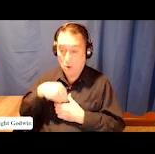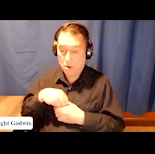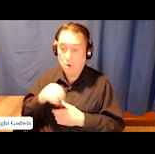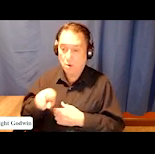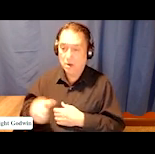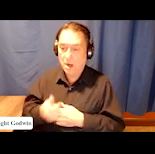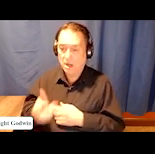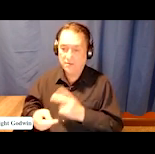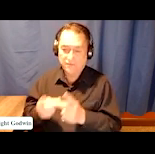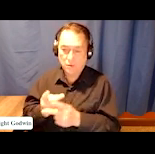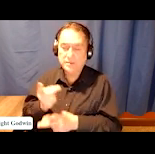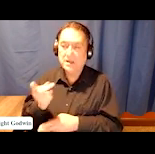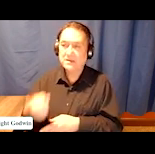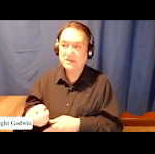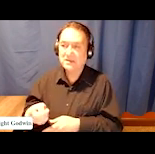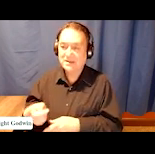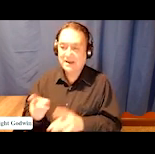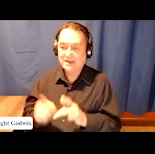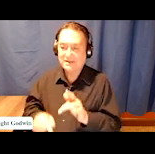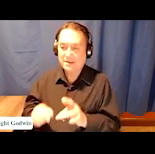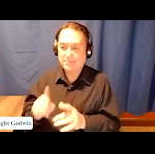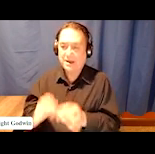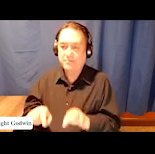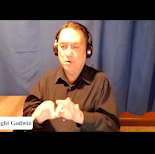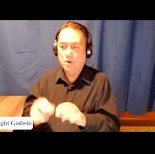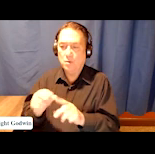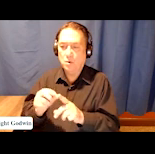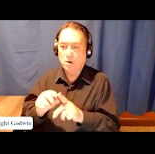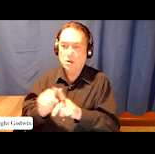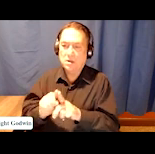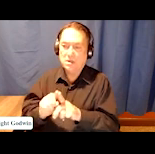they'll leave out keywords, like verbiage or pronouns.